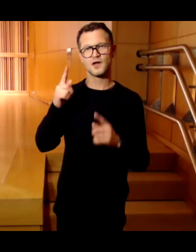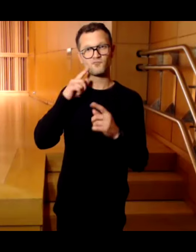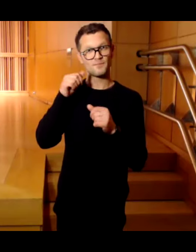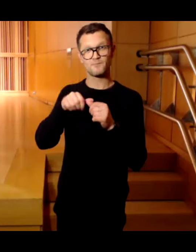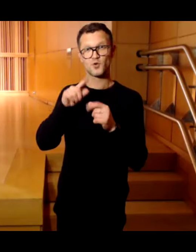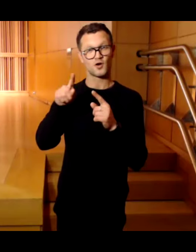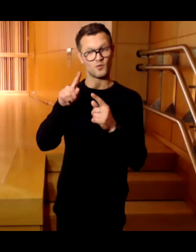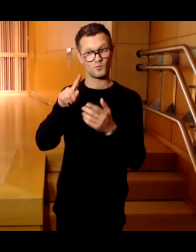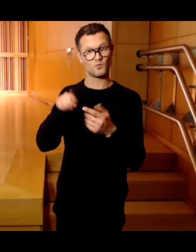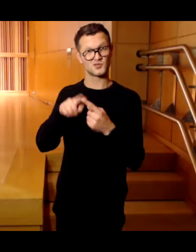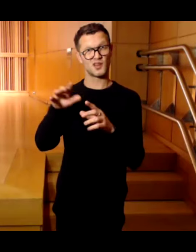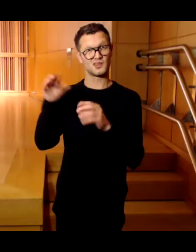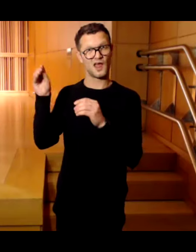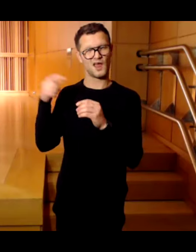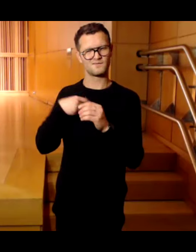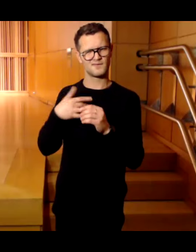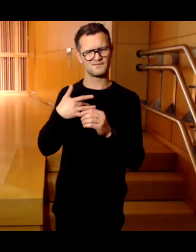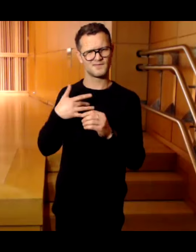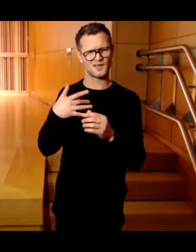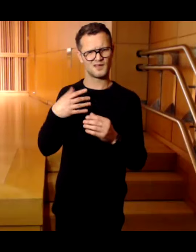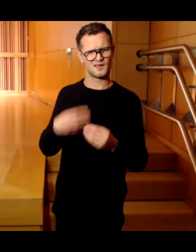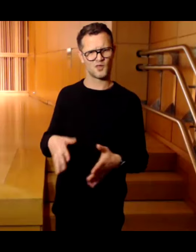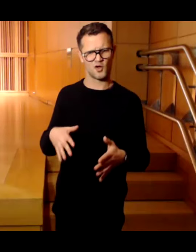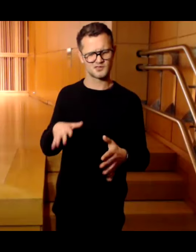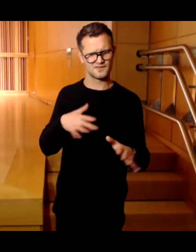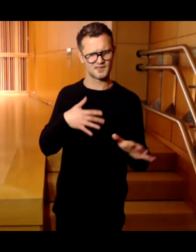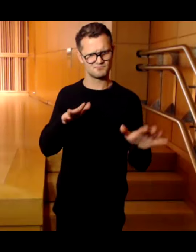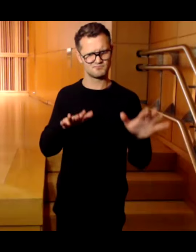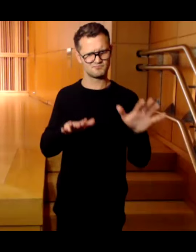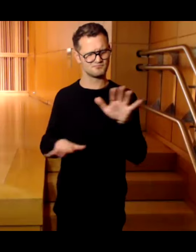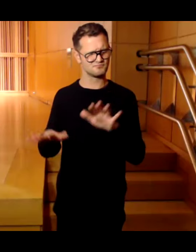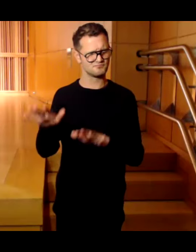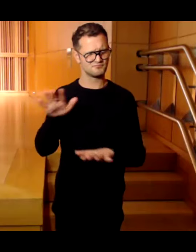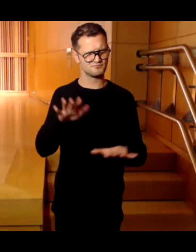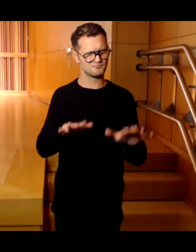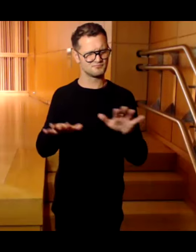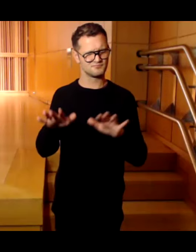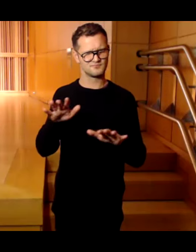I was lost for a moment. I felt as if I might drift above the strangeness of what I had just done.